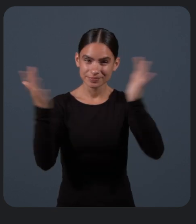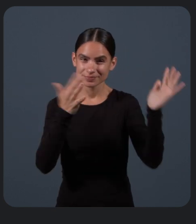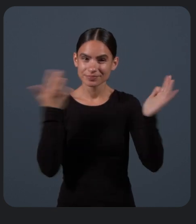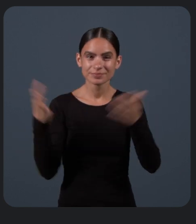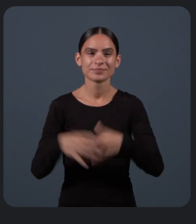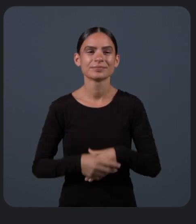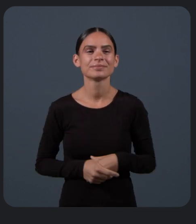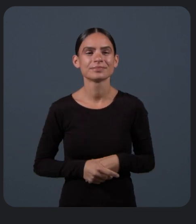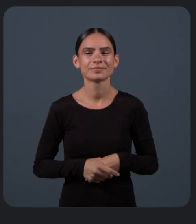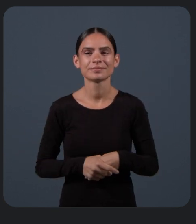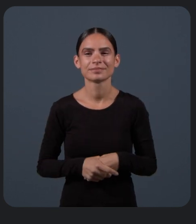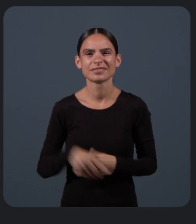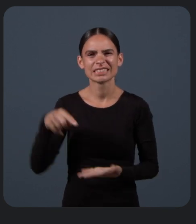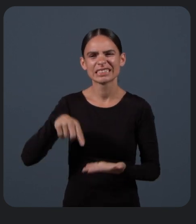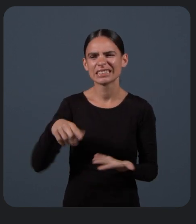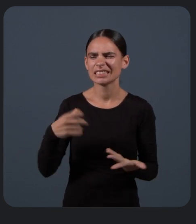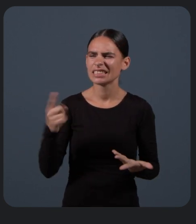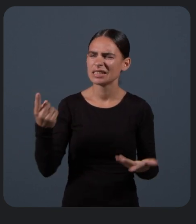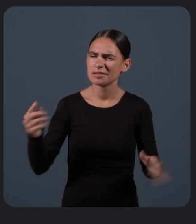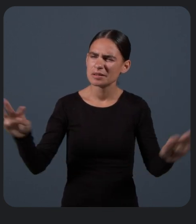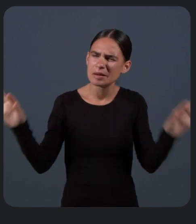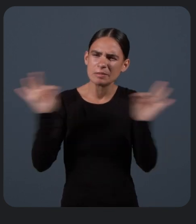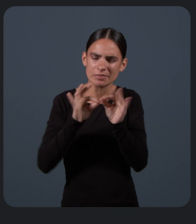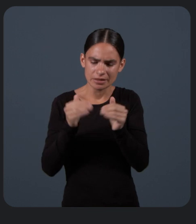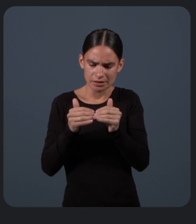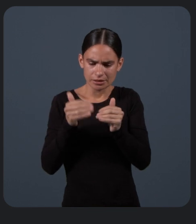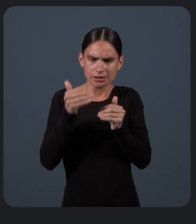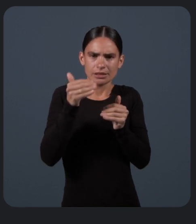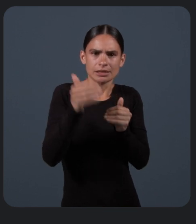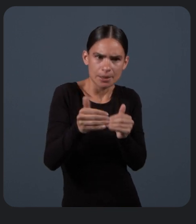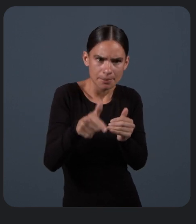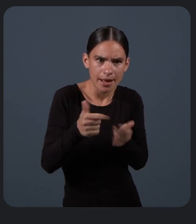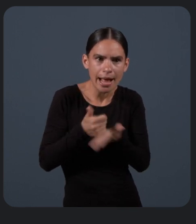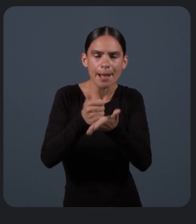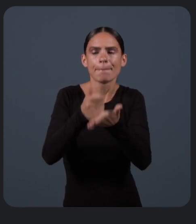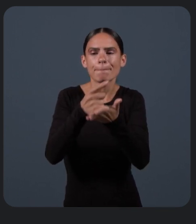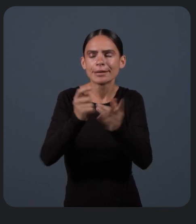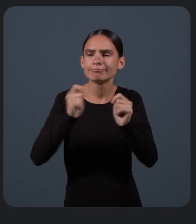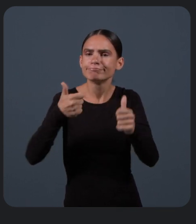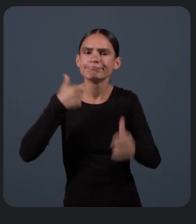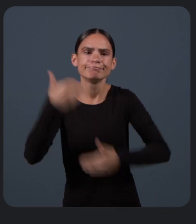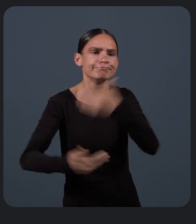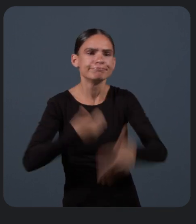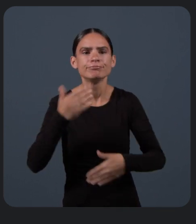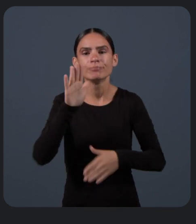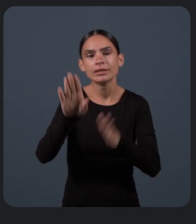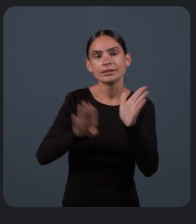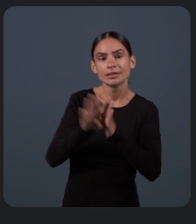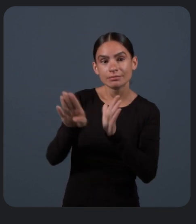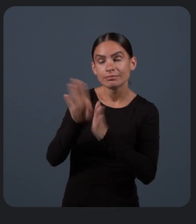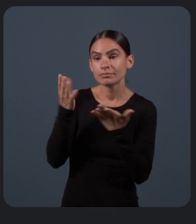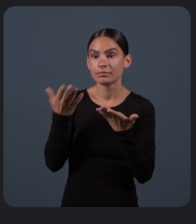This is the first important step in helping you speed up your app development by bringing the Firebase experience